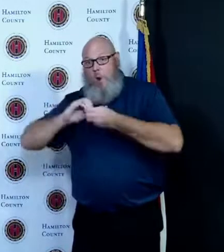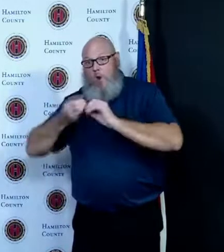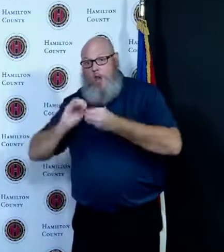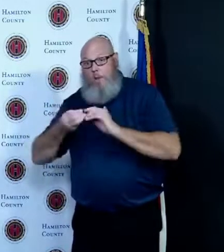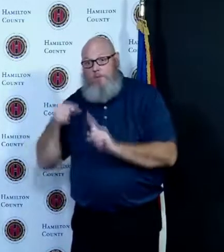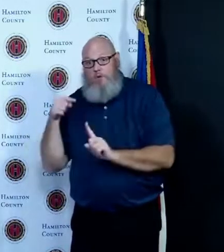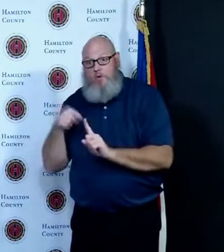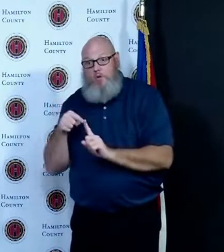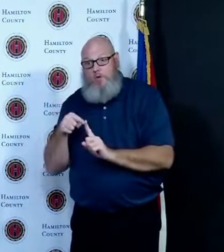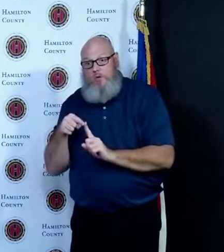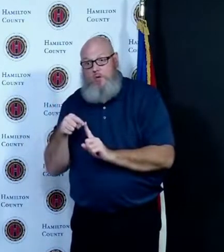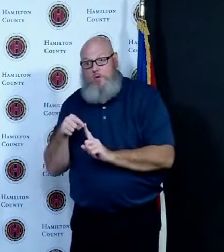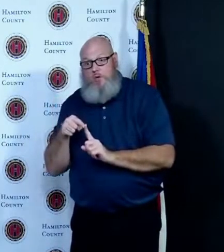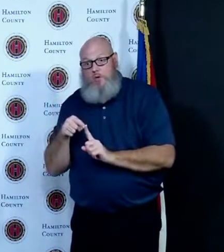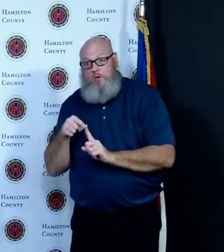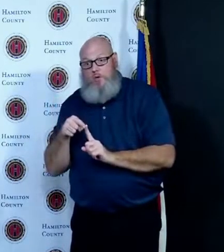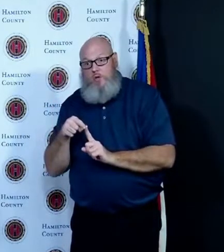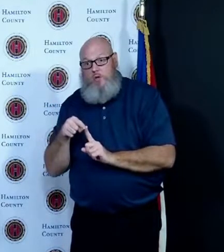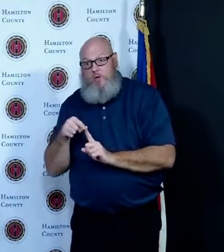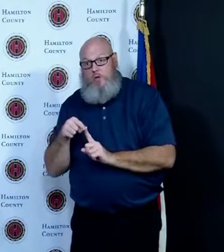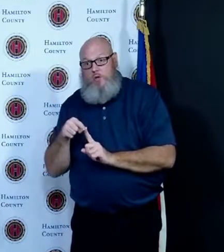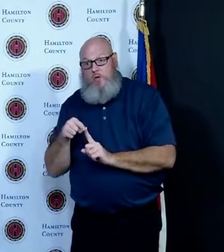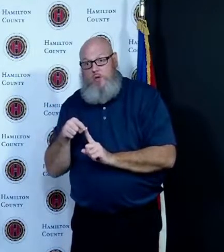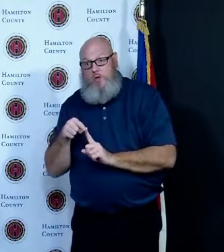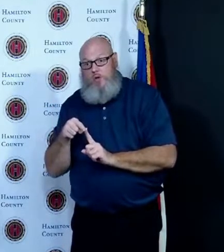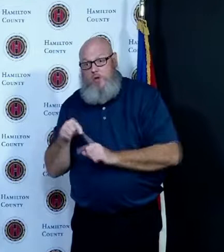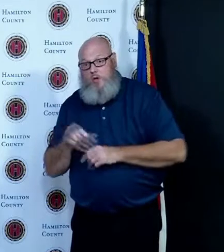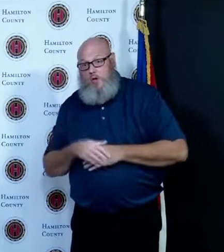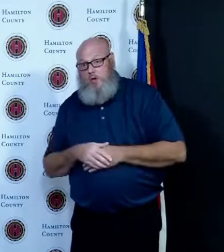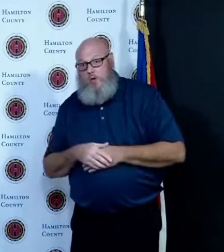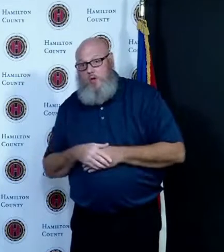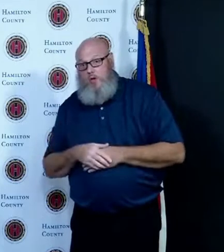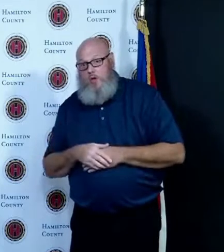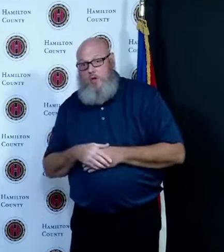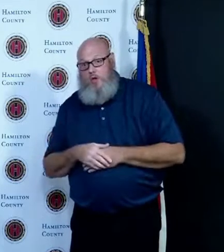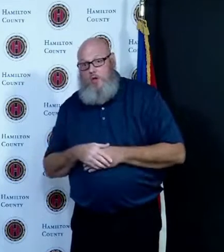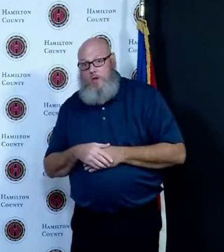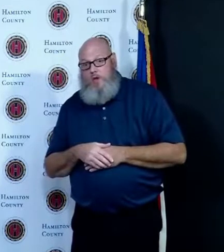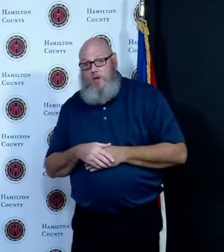for capturing this information those two lists the list of people that call our phone and we